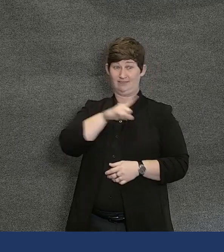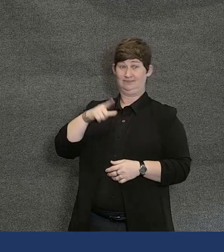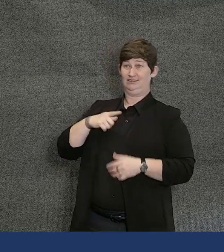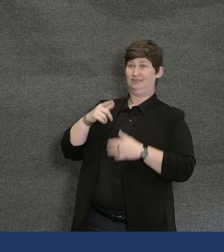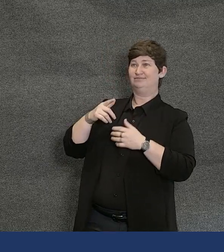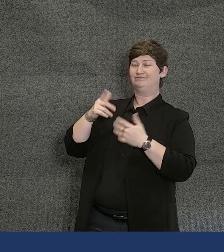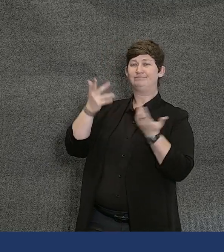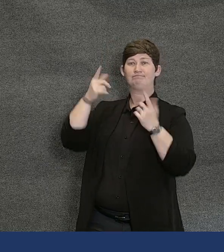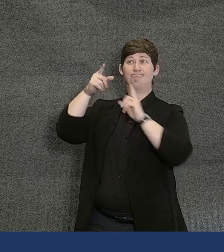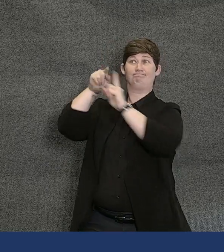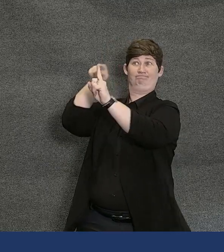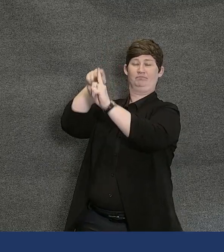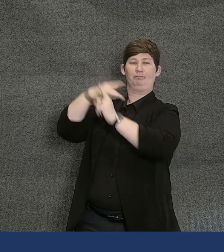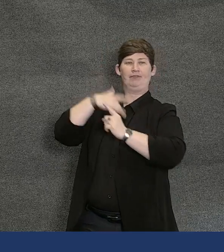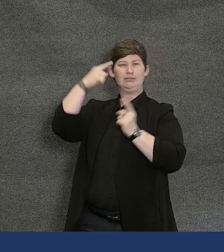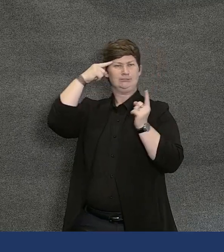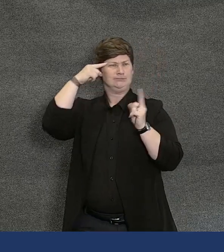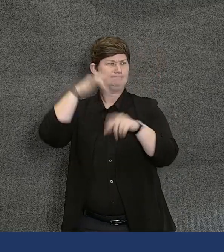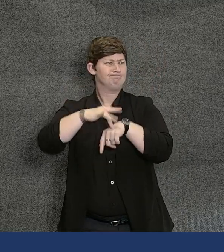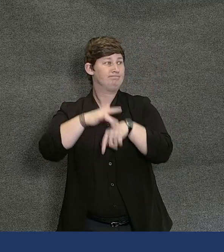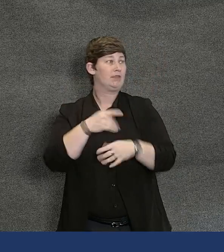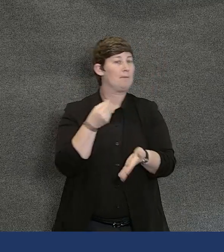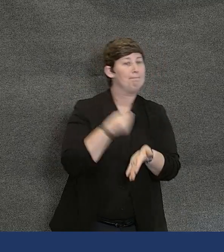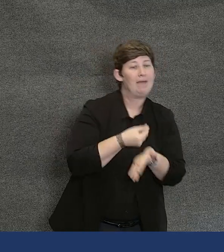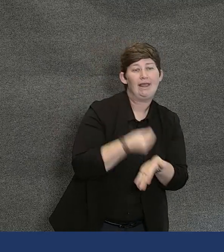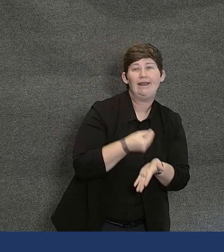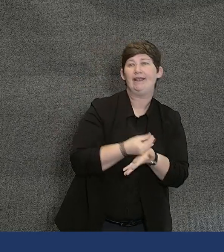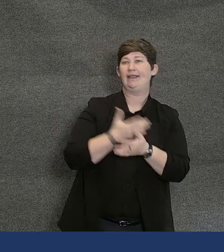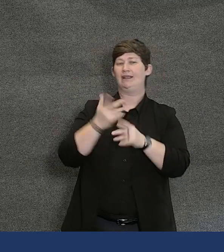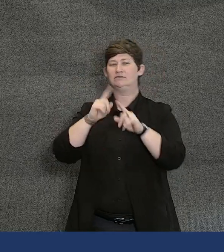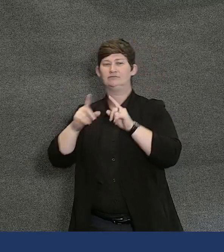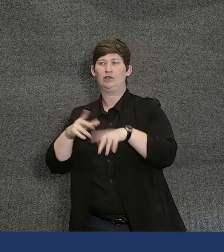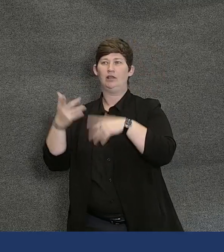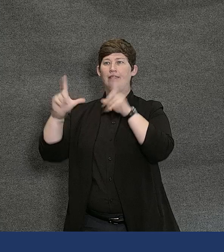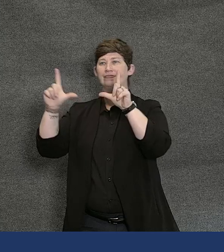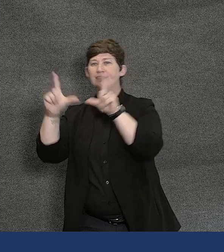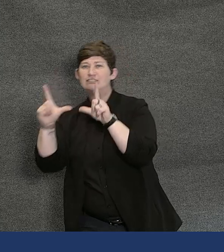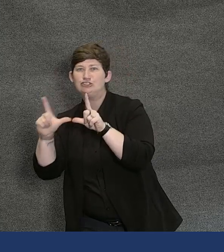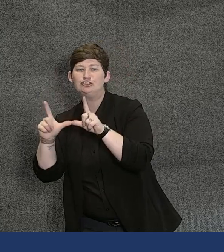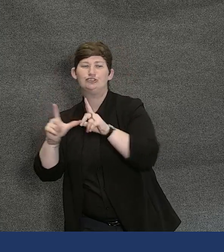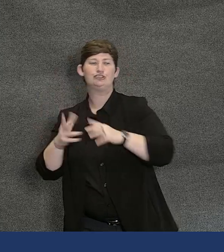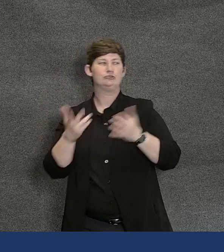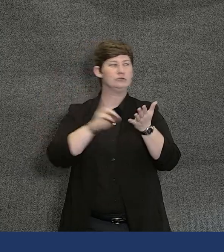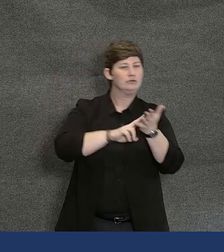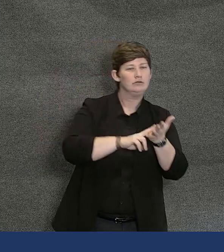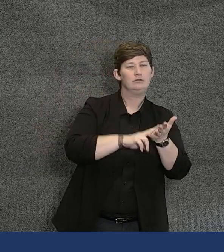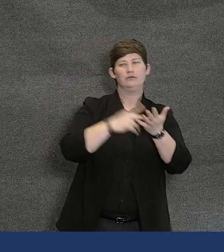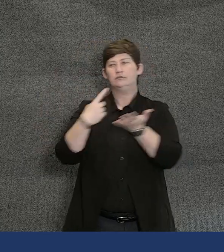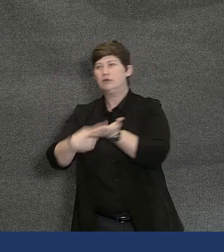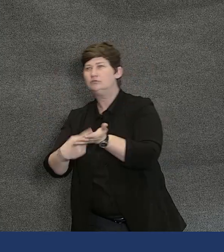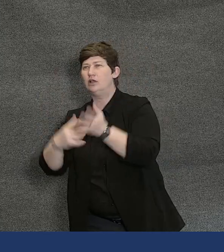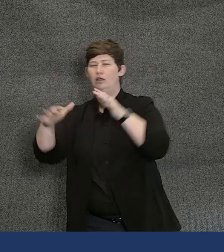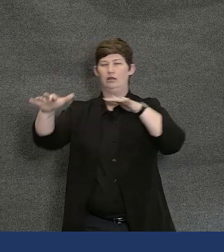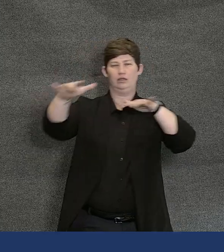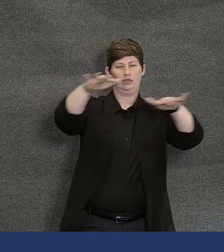We're talking about aligning licensures a lot of the time, and the challenges that a facility may be licensed